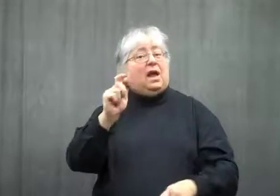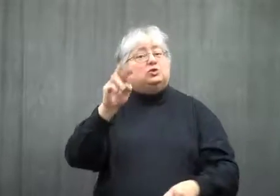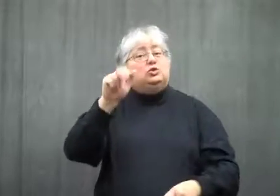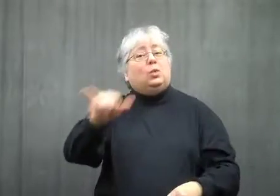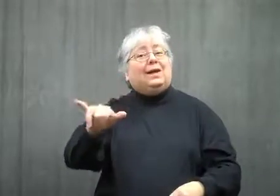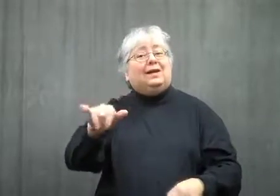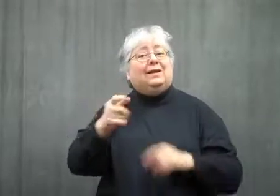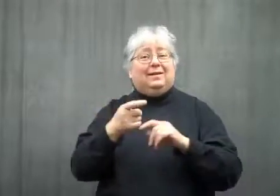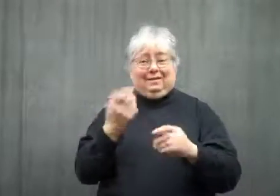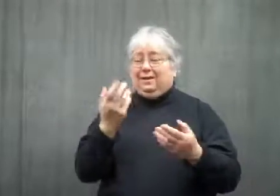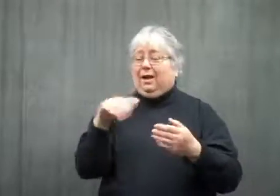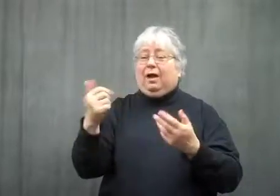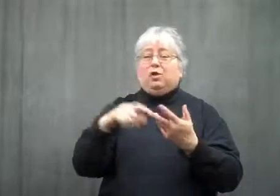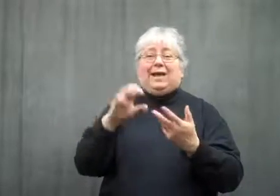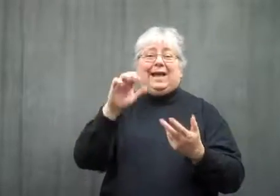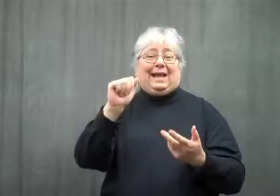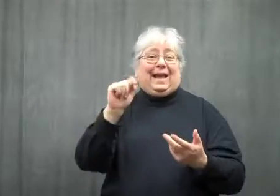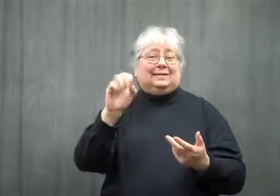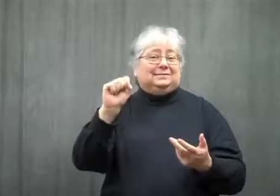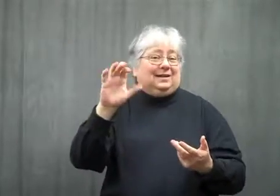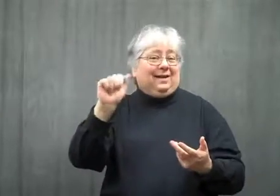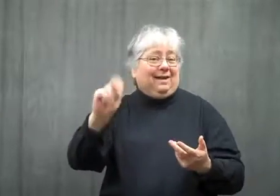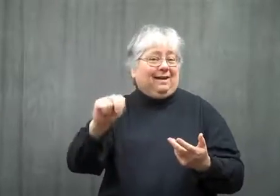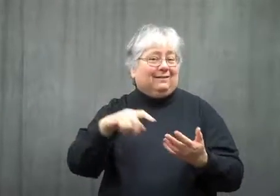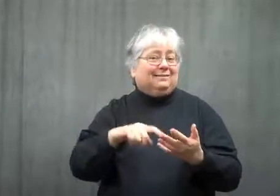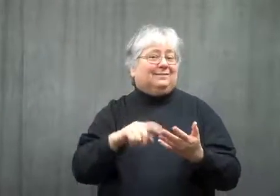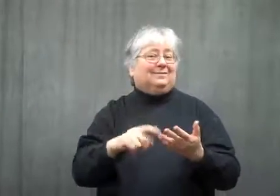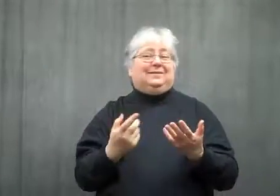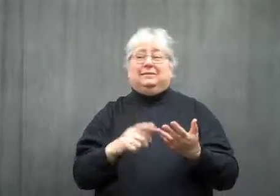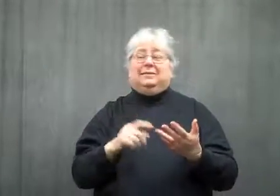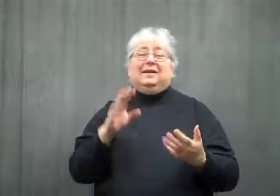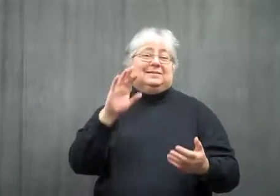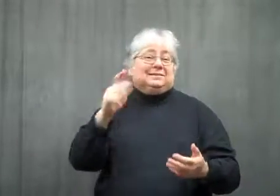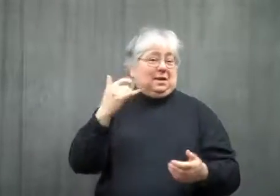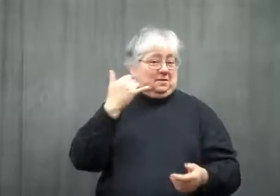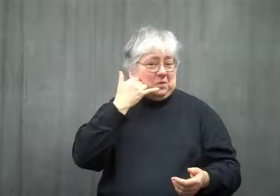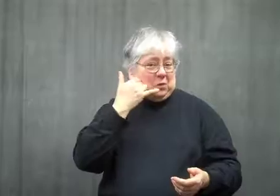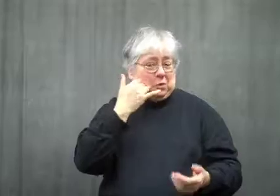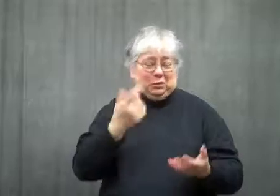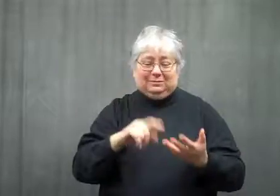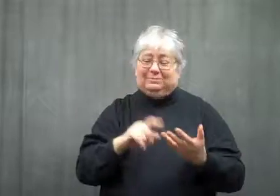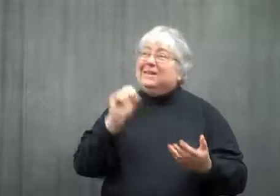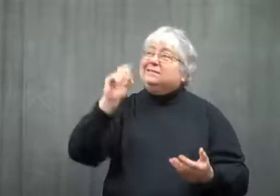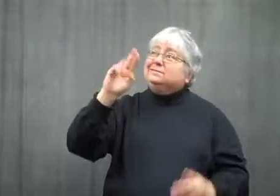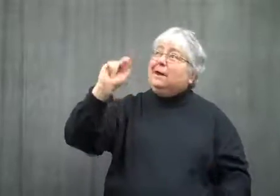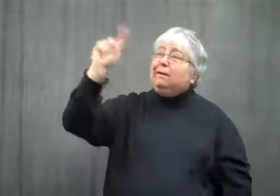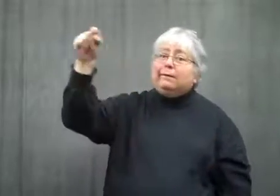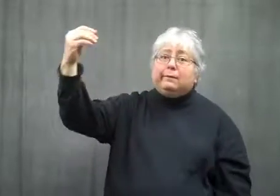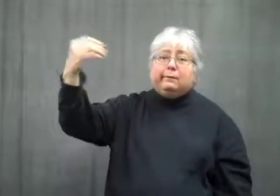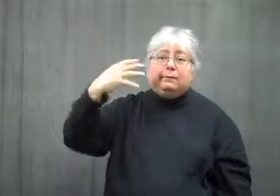There is radiation in x-rays, ct scans, cell phones and even the sun.